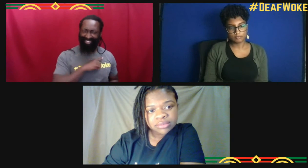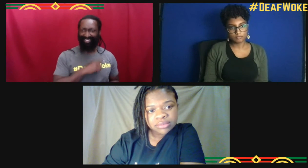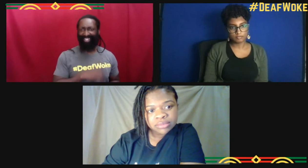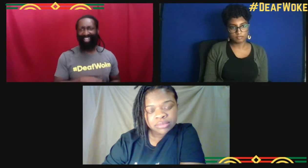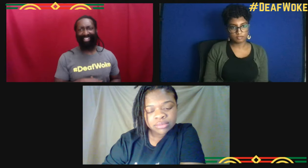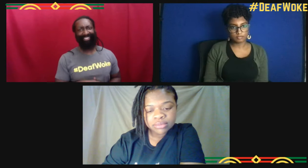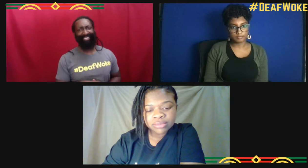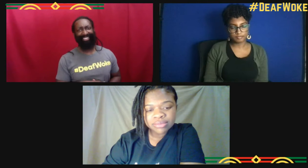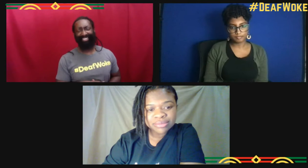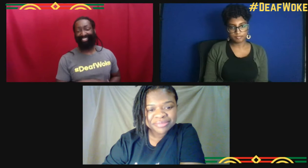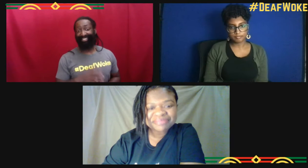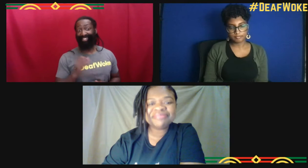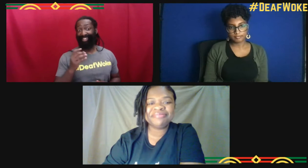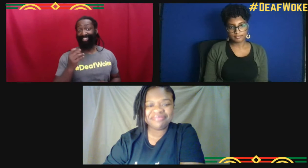Thank you for sharing that with us.